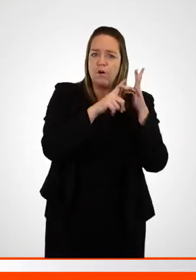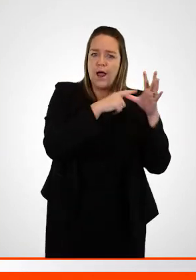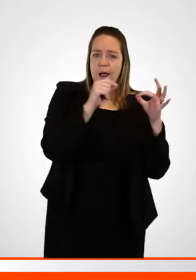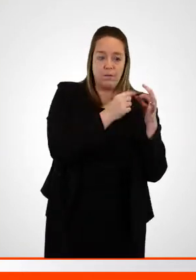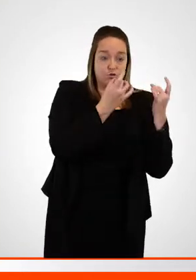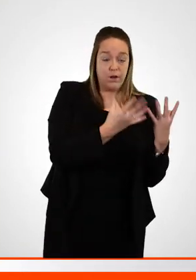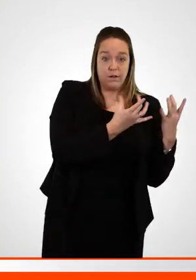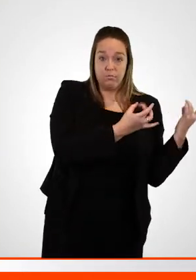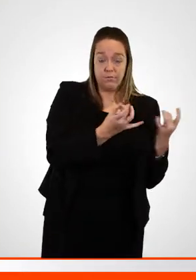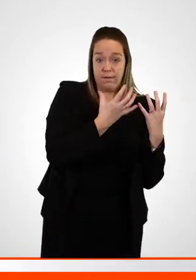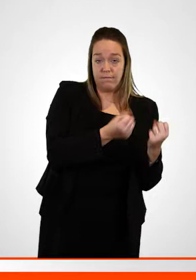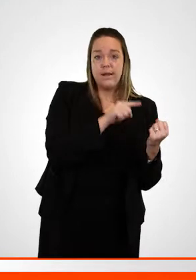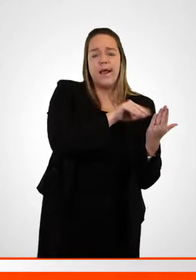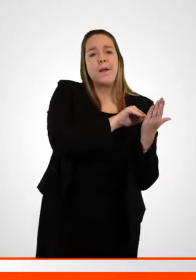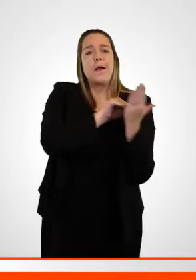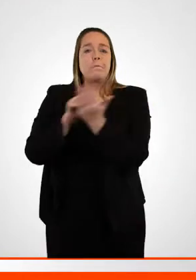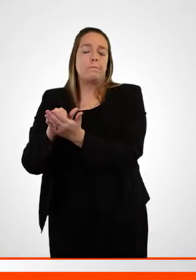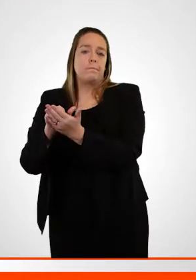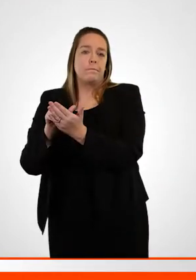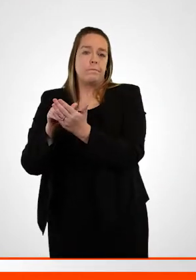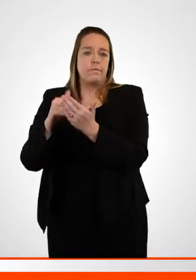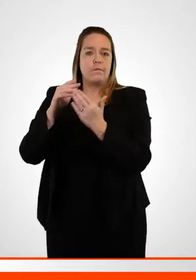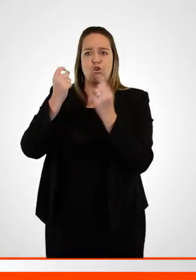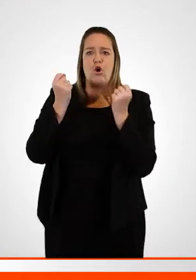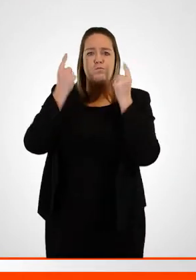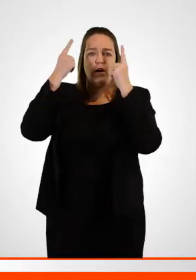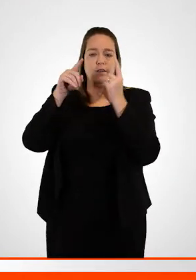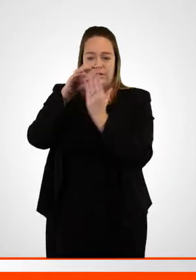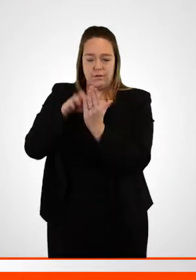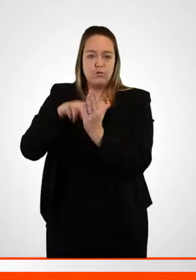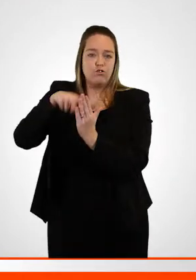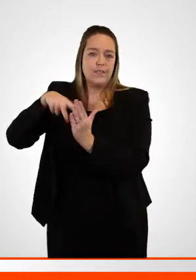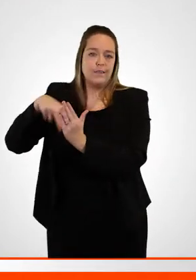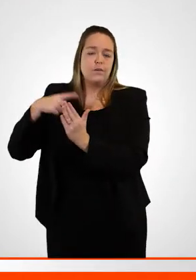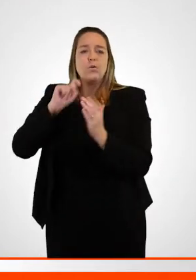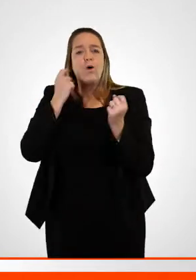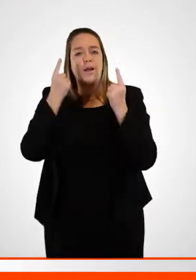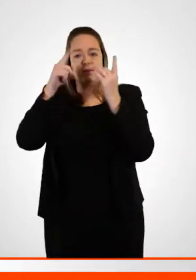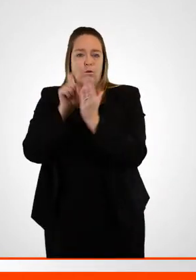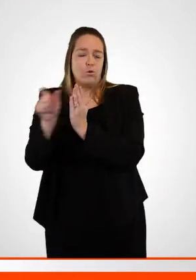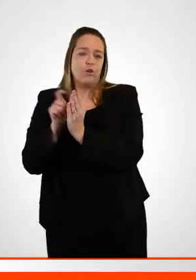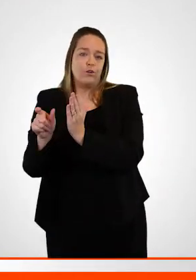it's going to help increase your chances to comprehend text because you're going to understand vocabulary